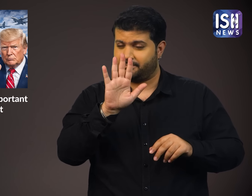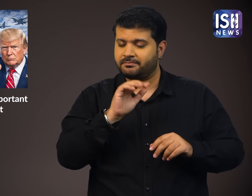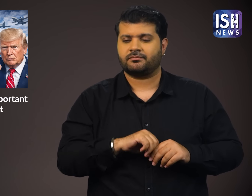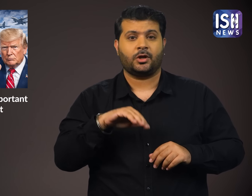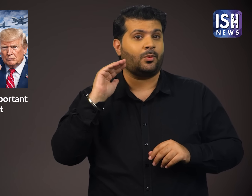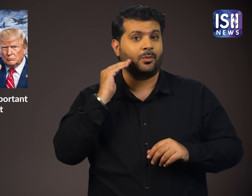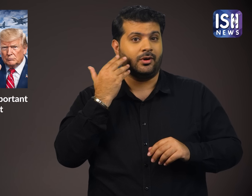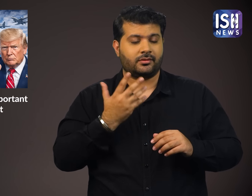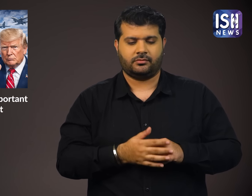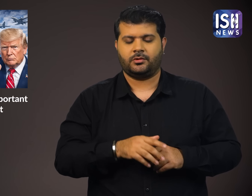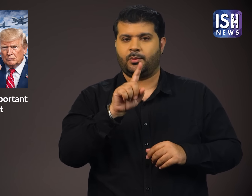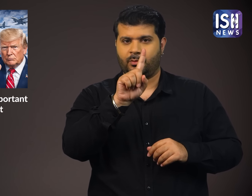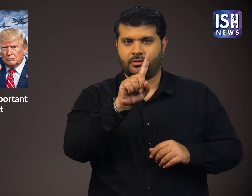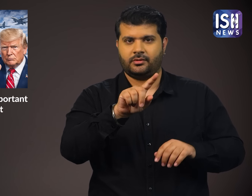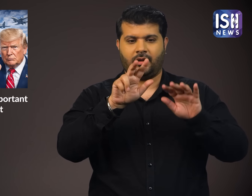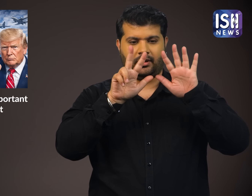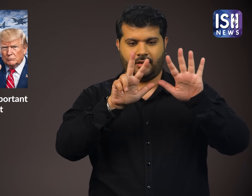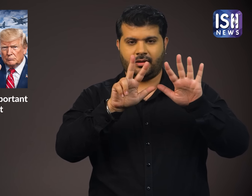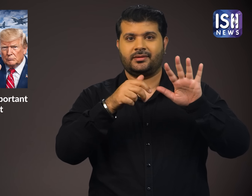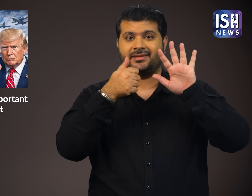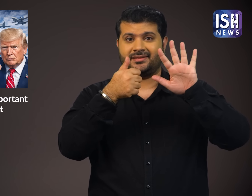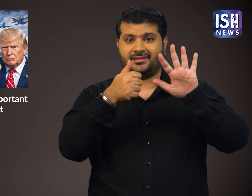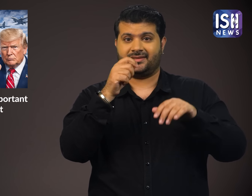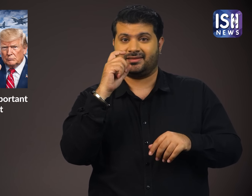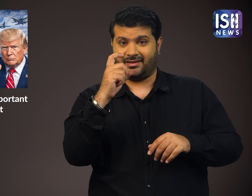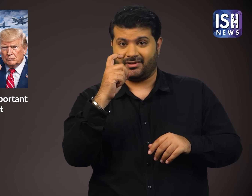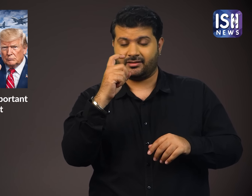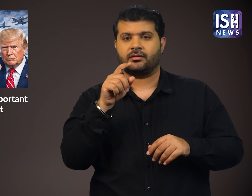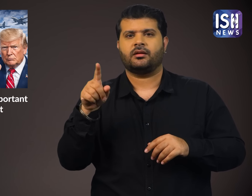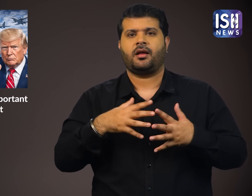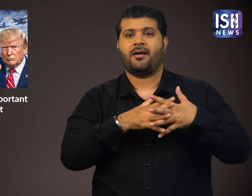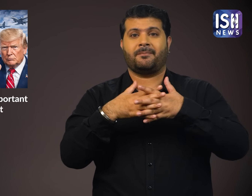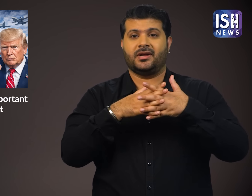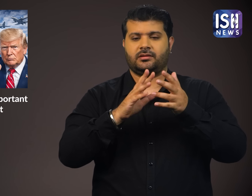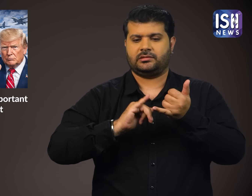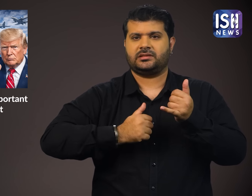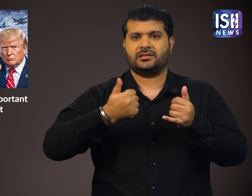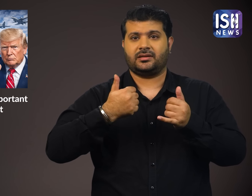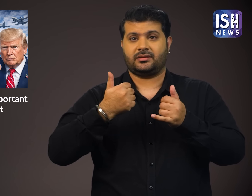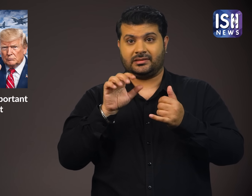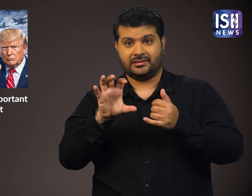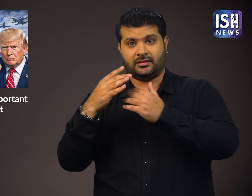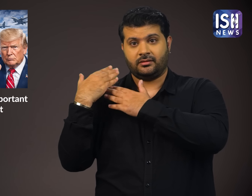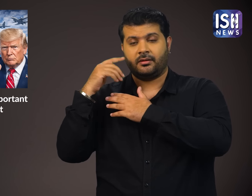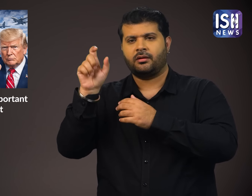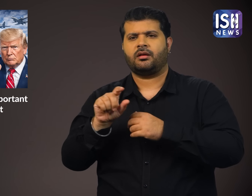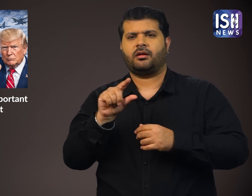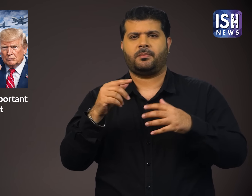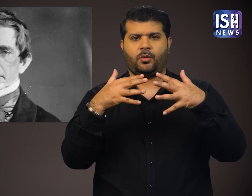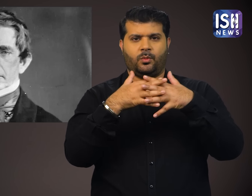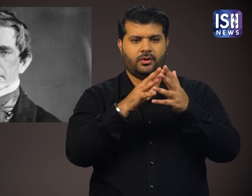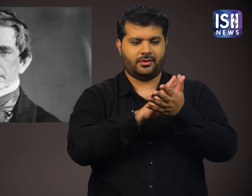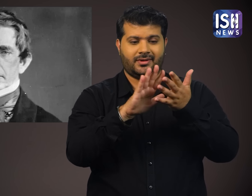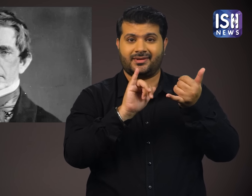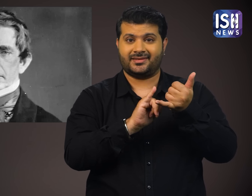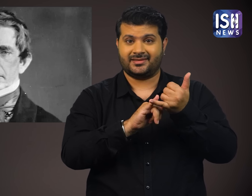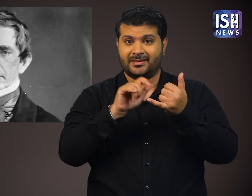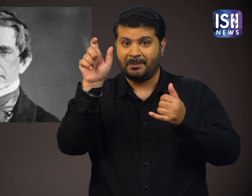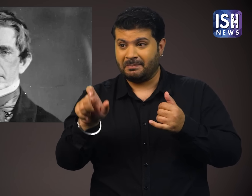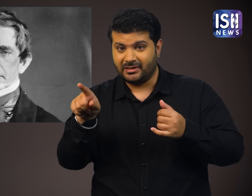In 1867, the then U.S. Secretary of State William H. Seward